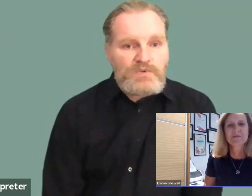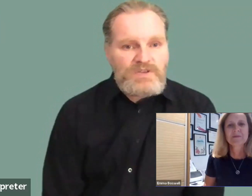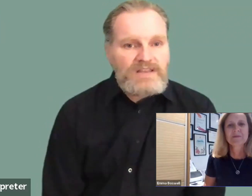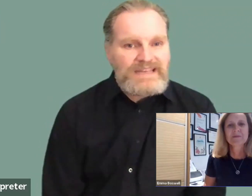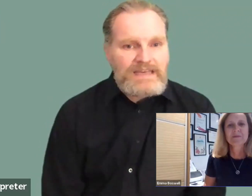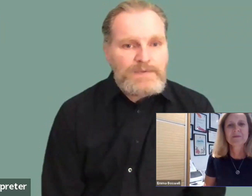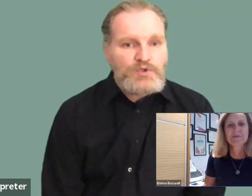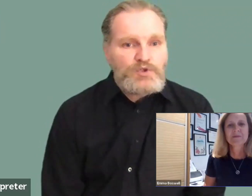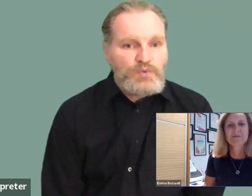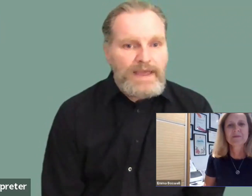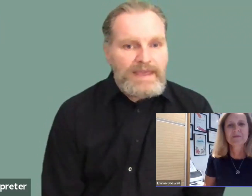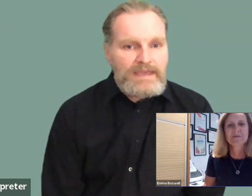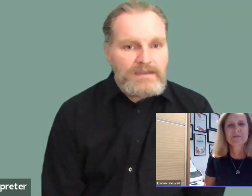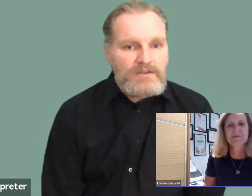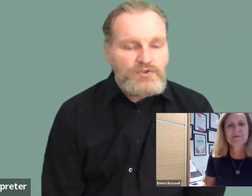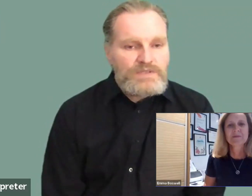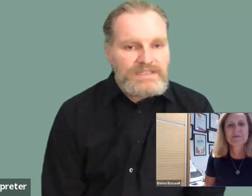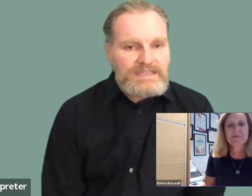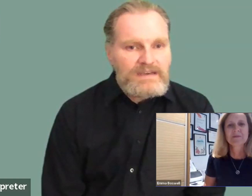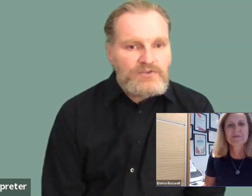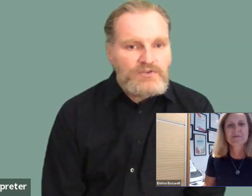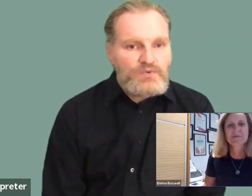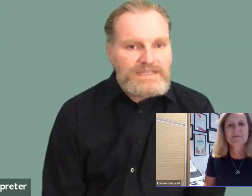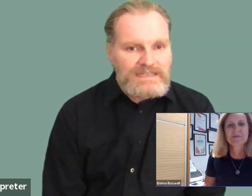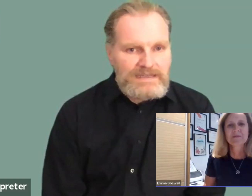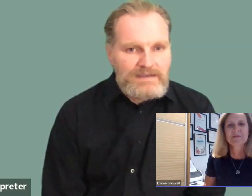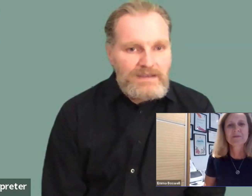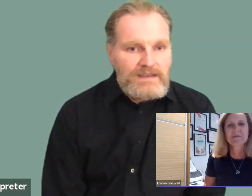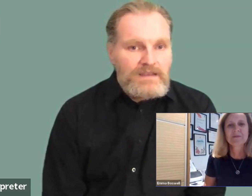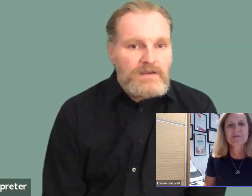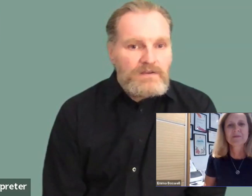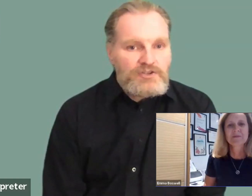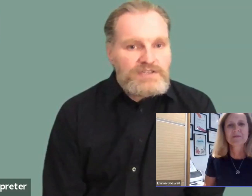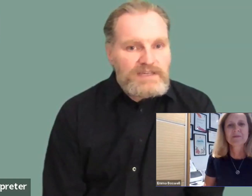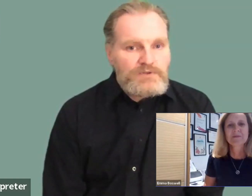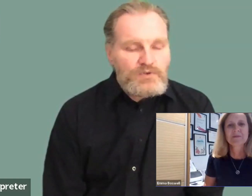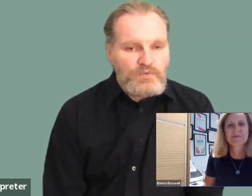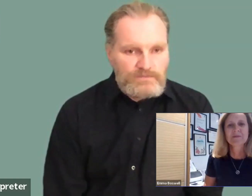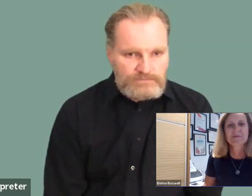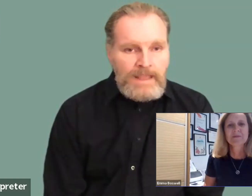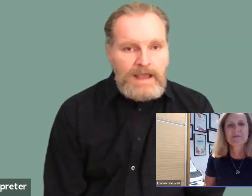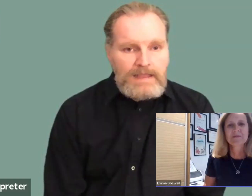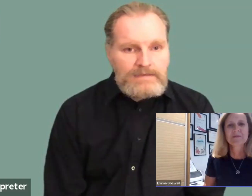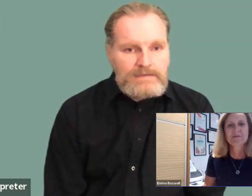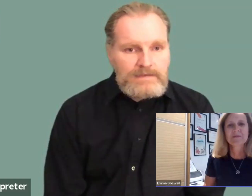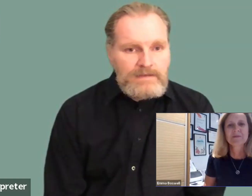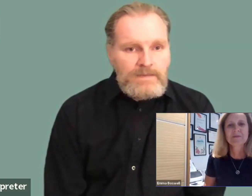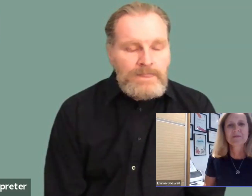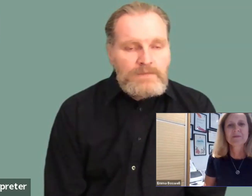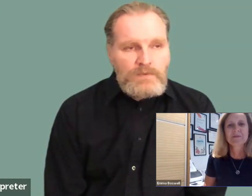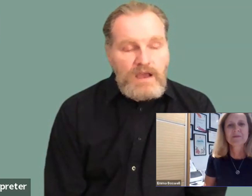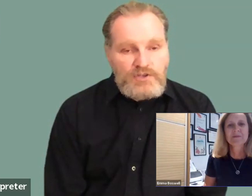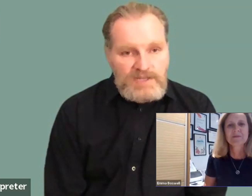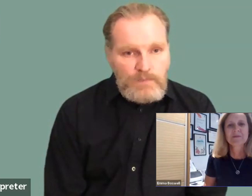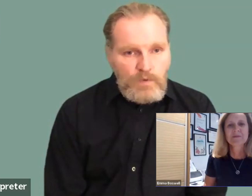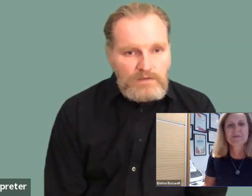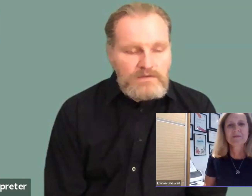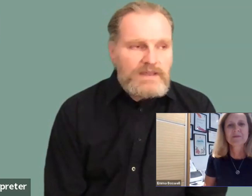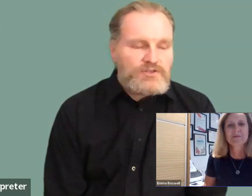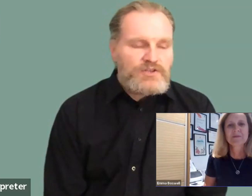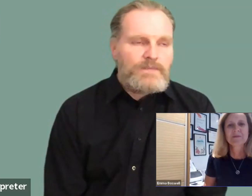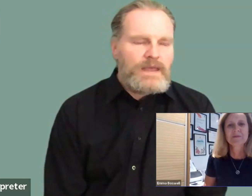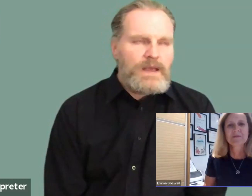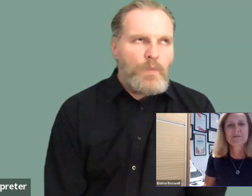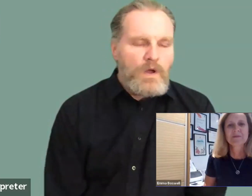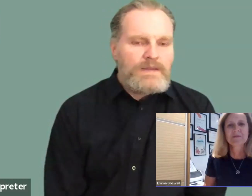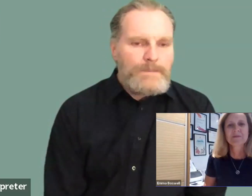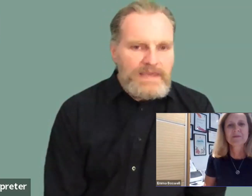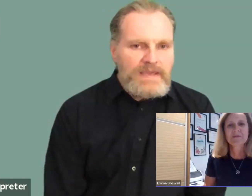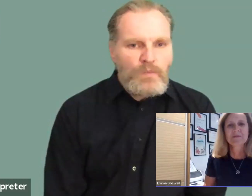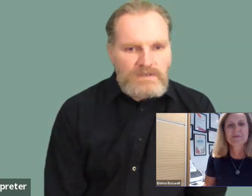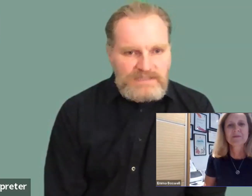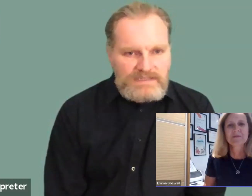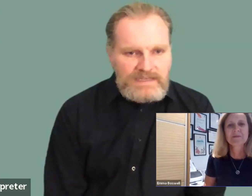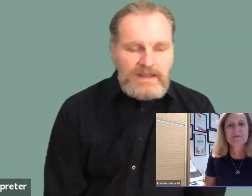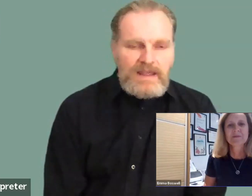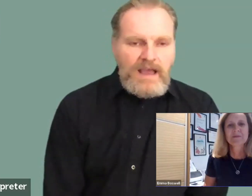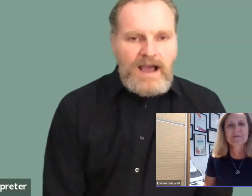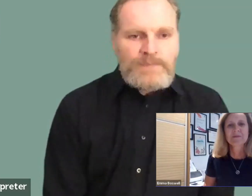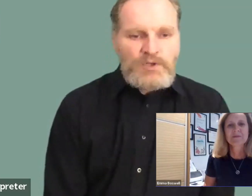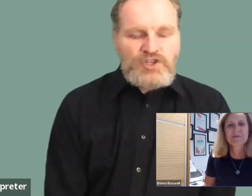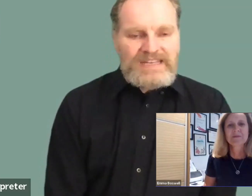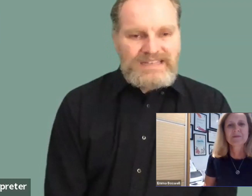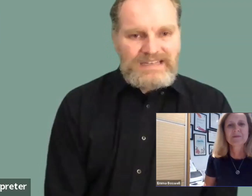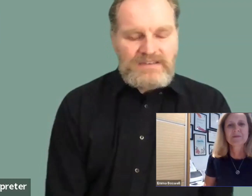was type 2A, 2C and 2D, on Usher type 2. And with Usher type 1, type 1B, 1C. I'm not a geneticist,